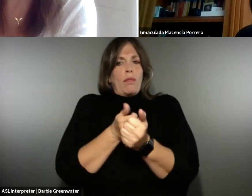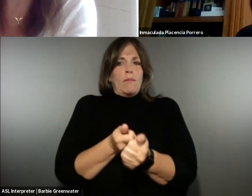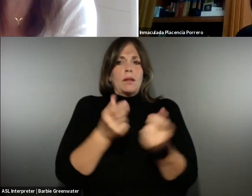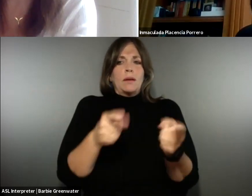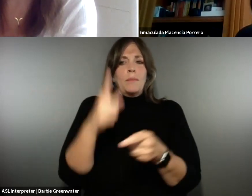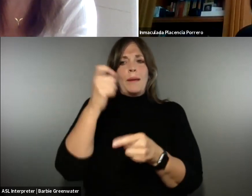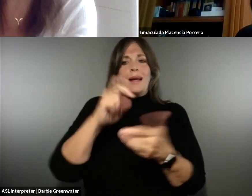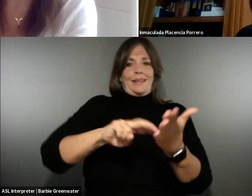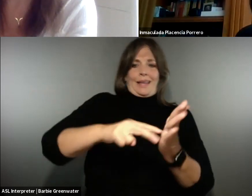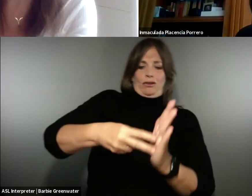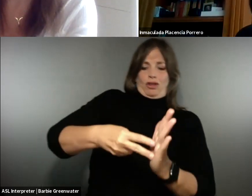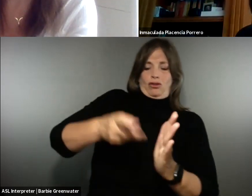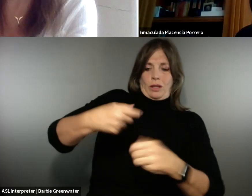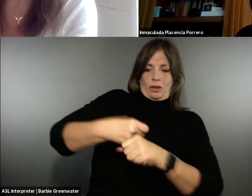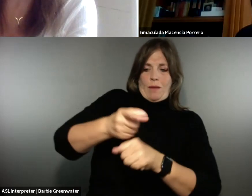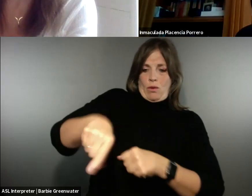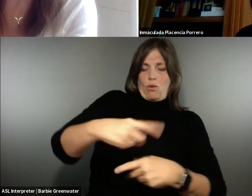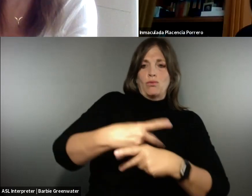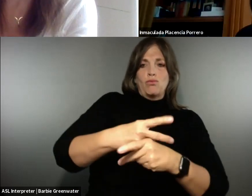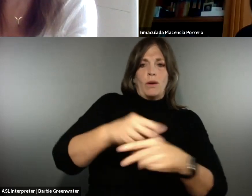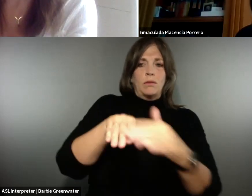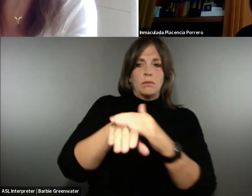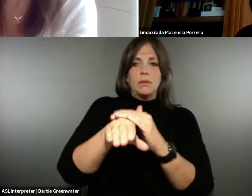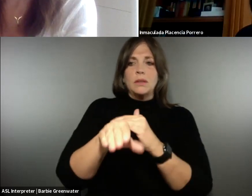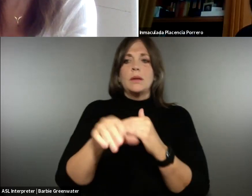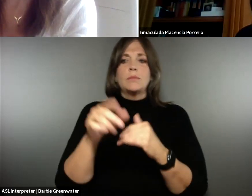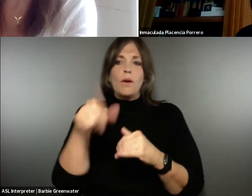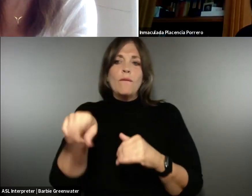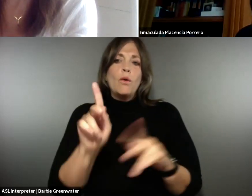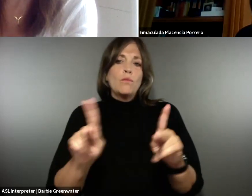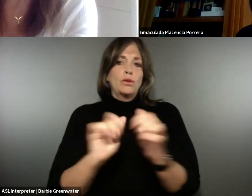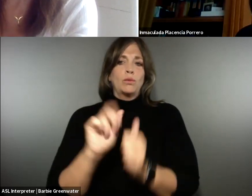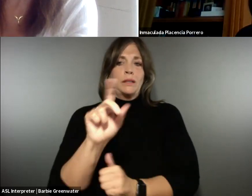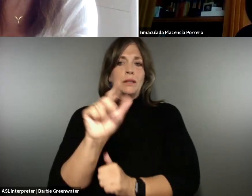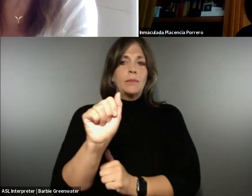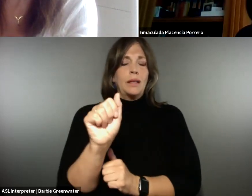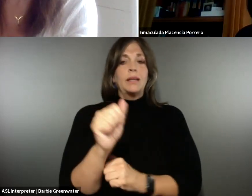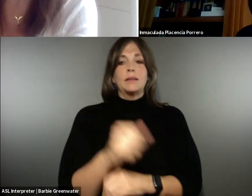There are a number of exceptions, and I mentioned it here because one of